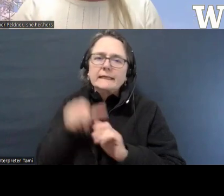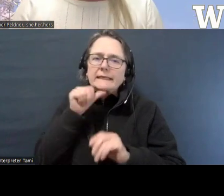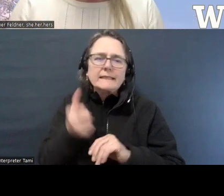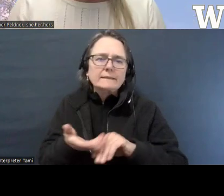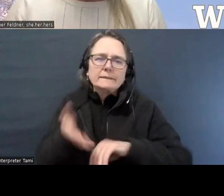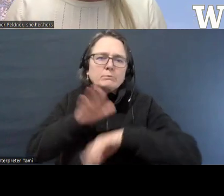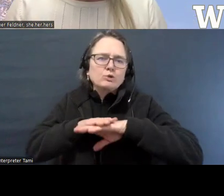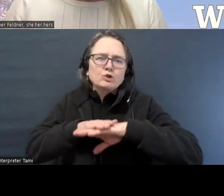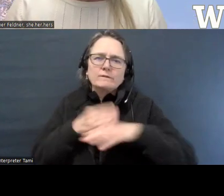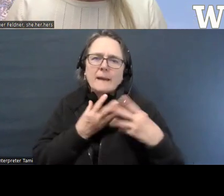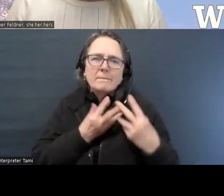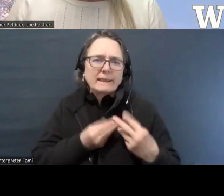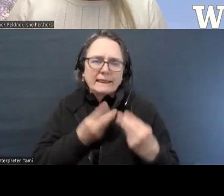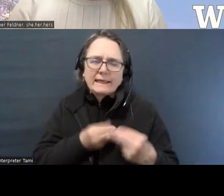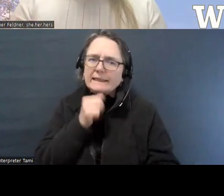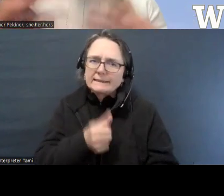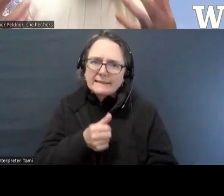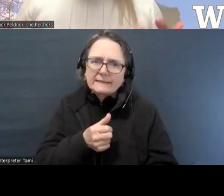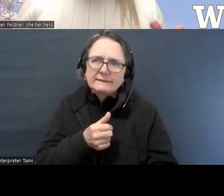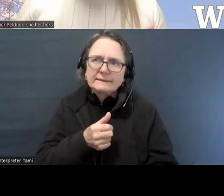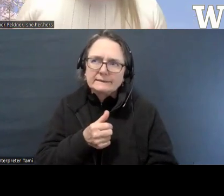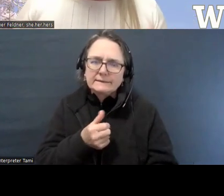And there are alternatives, right?